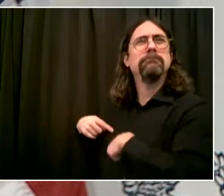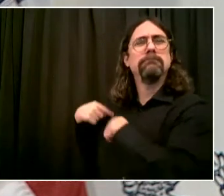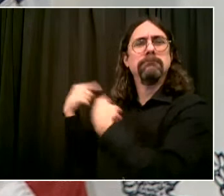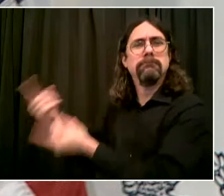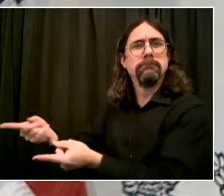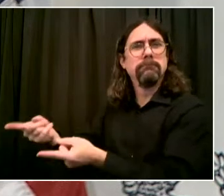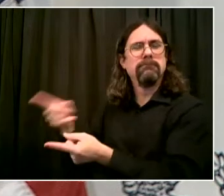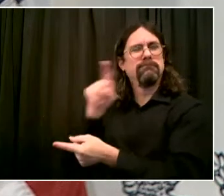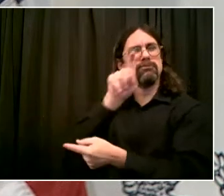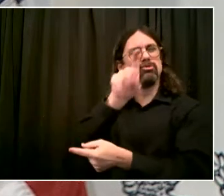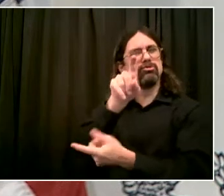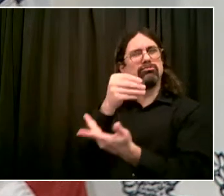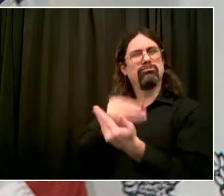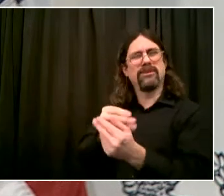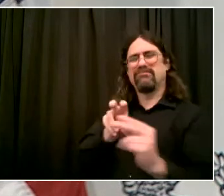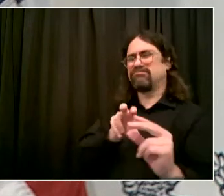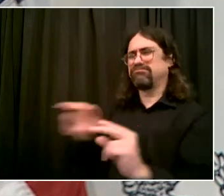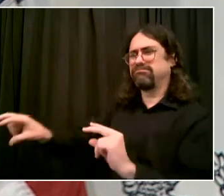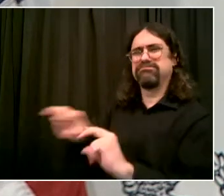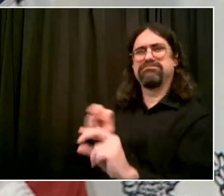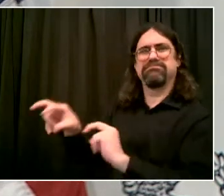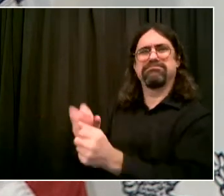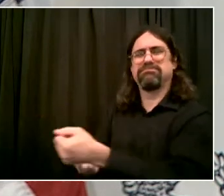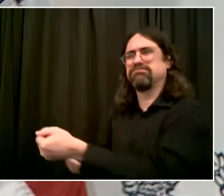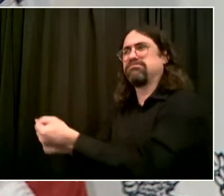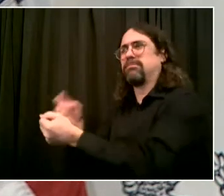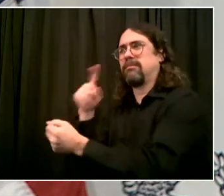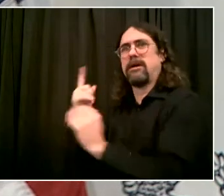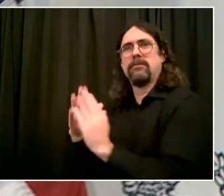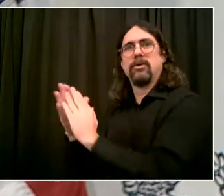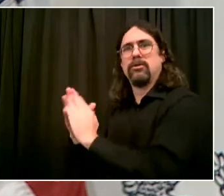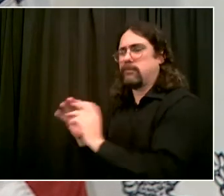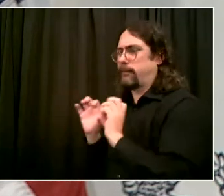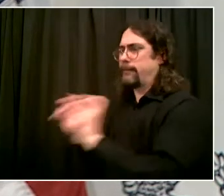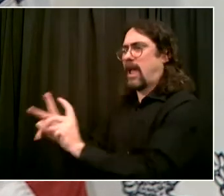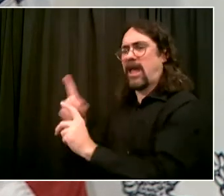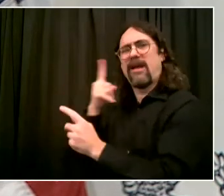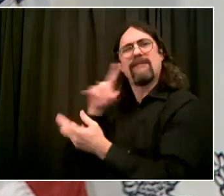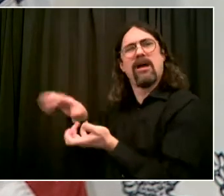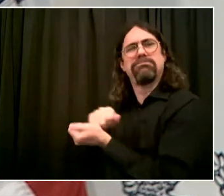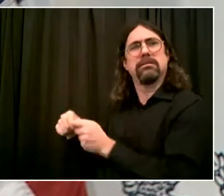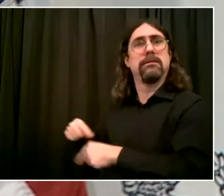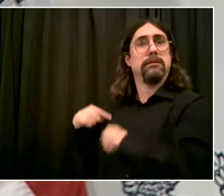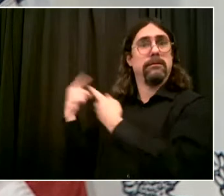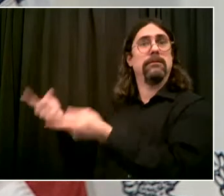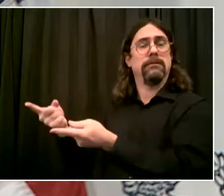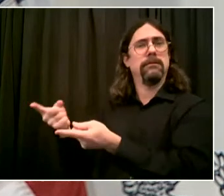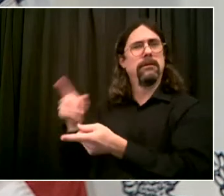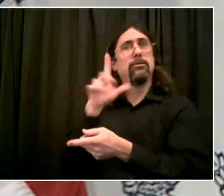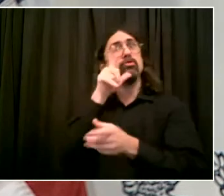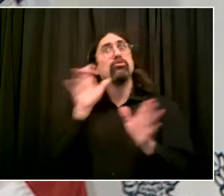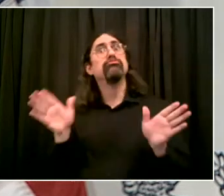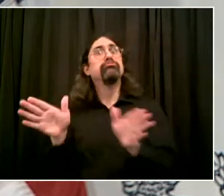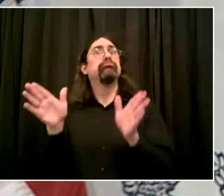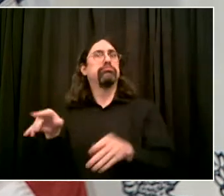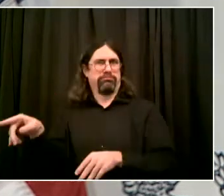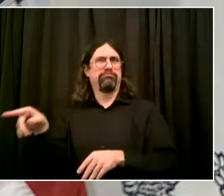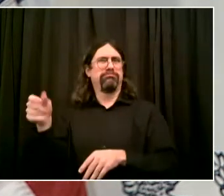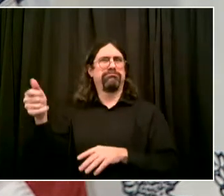THAT GROUP ABOUT WHAT HAPPENED HERE AND FURTHERING THE DIALOGUE?